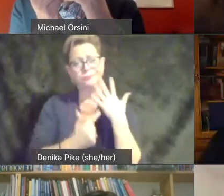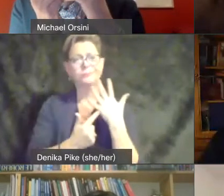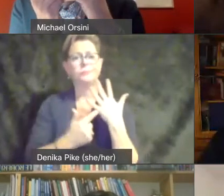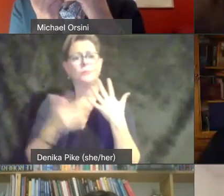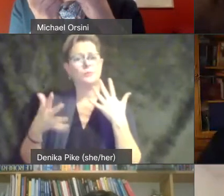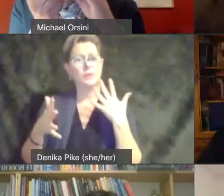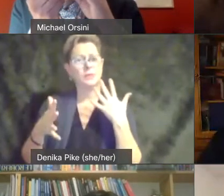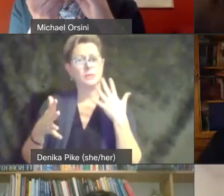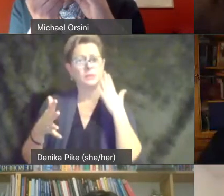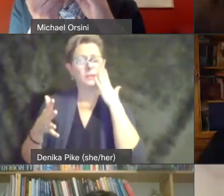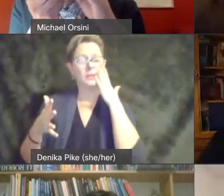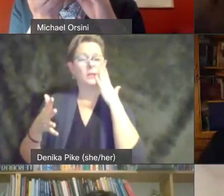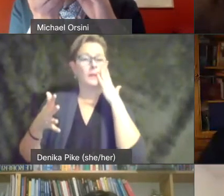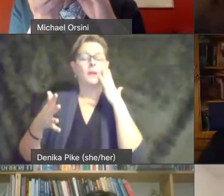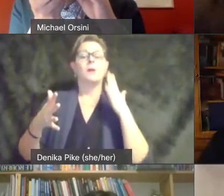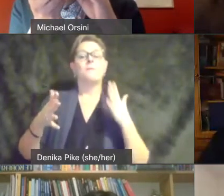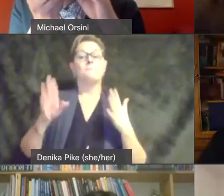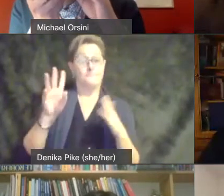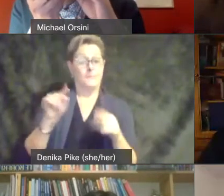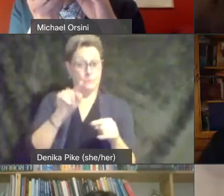You know, there's also people who actually.